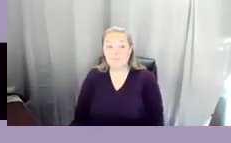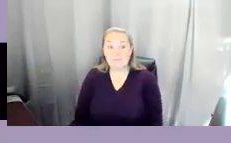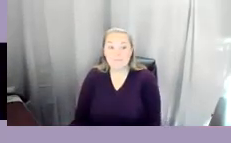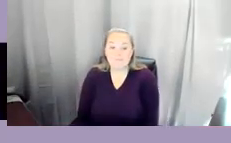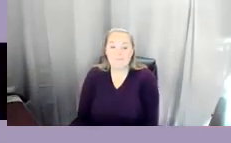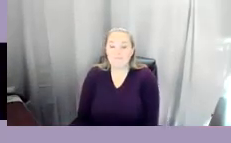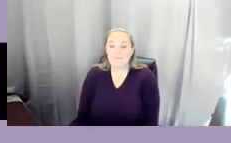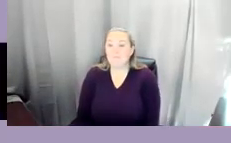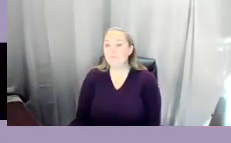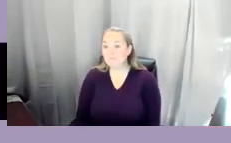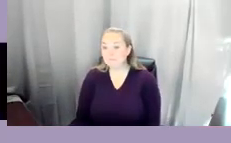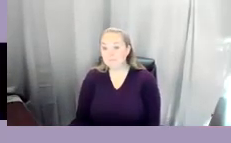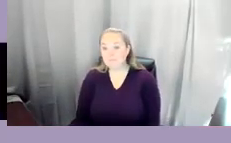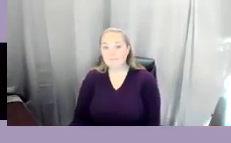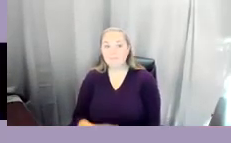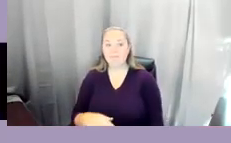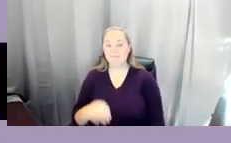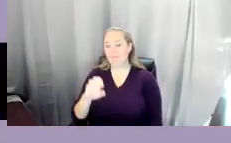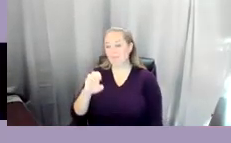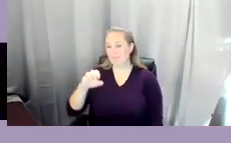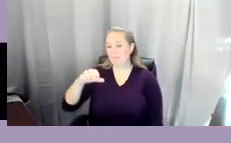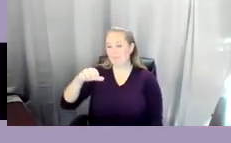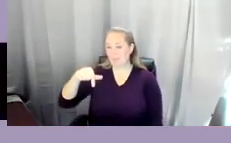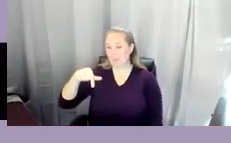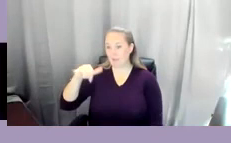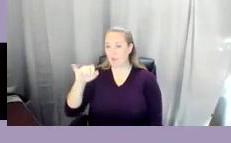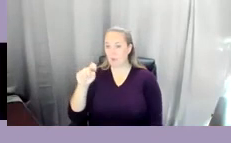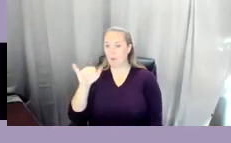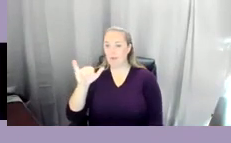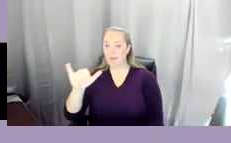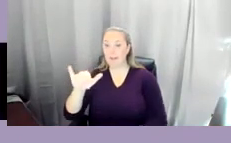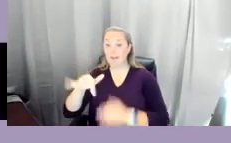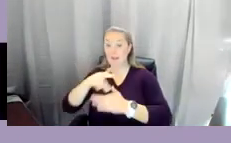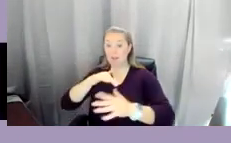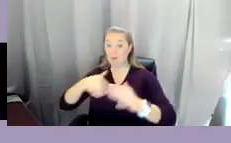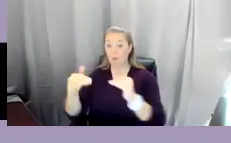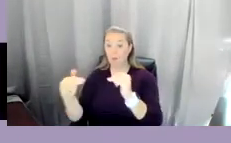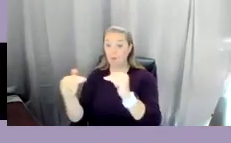TO SOME OTHER SOURCES OF FUNDING SO WE ARE TRYING TO MAXIMIZE BACK AND FILL IN GAPS IN SERVICES WHERE WE CAN. NEXT